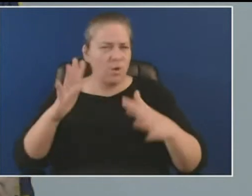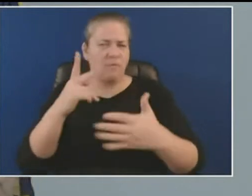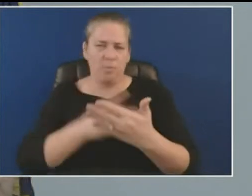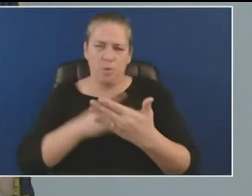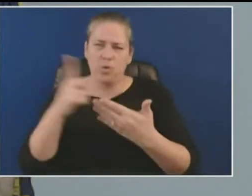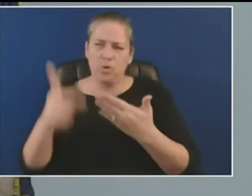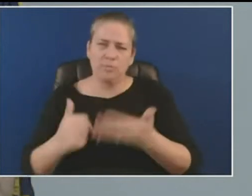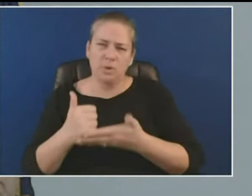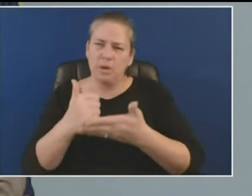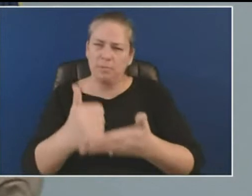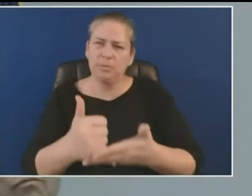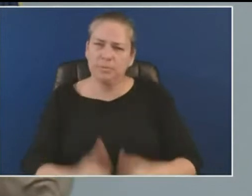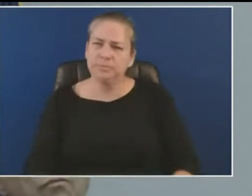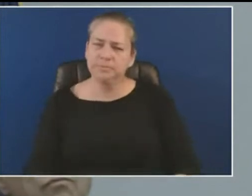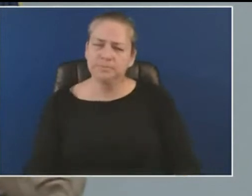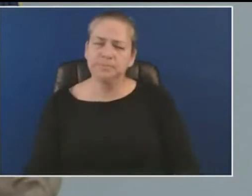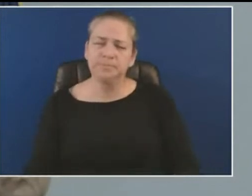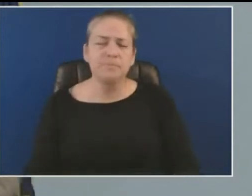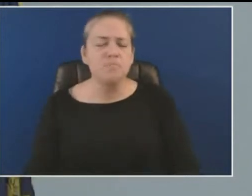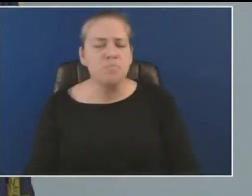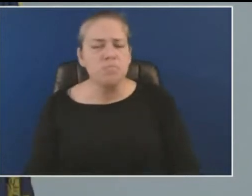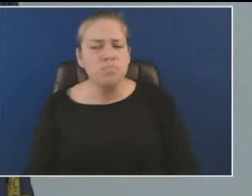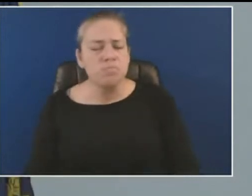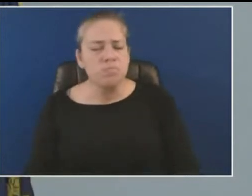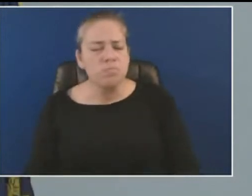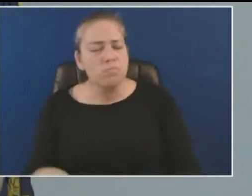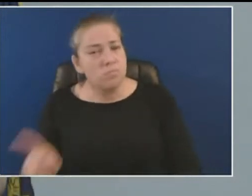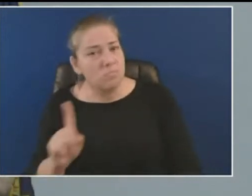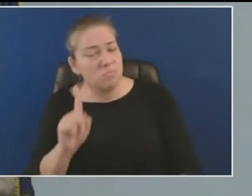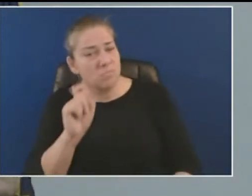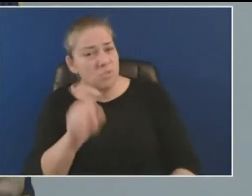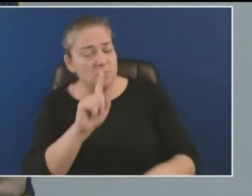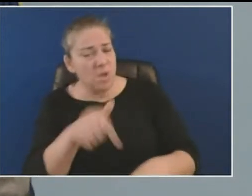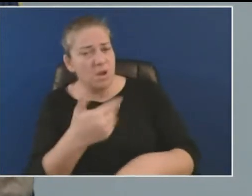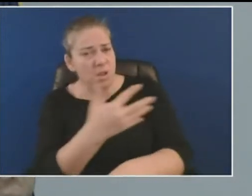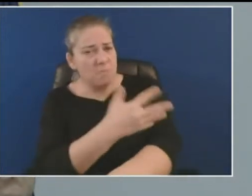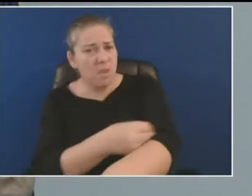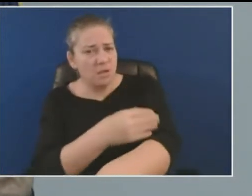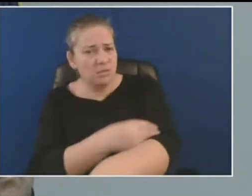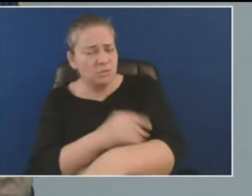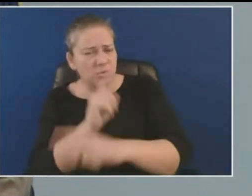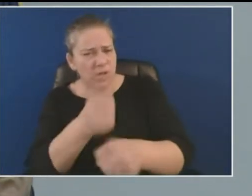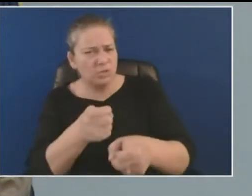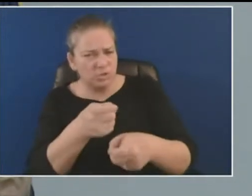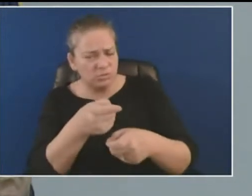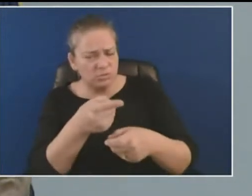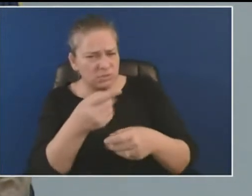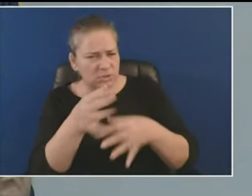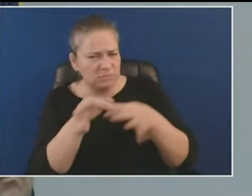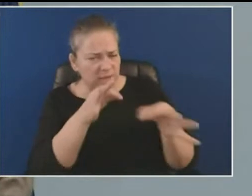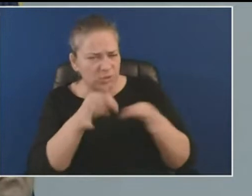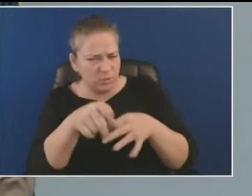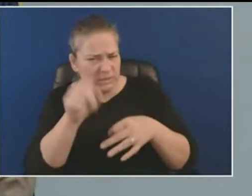need for blood donations. Can you expand on that a little bit? How people can learn more about doing that is that Red Cross investment contact.